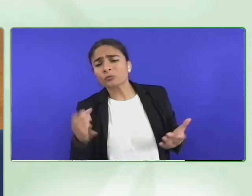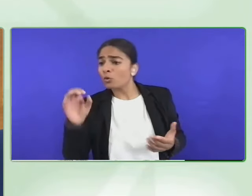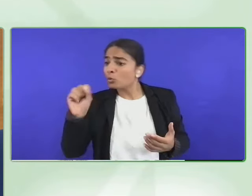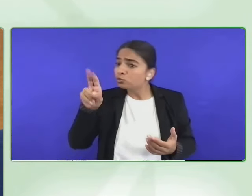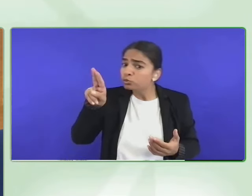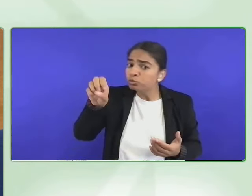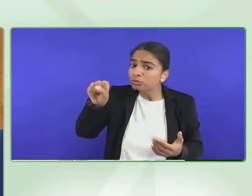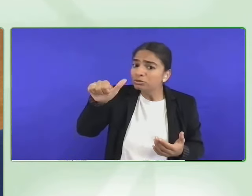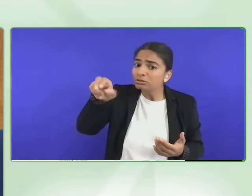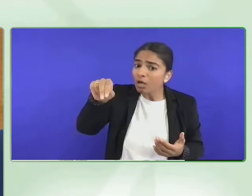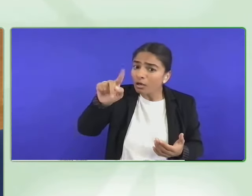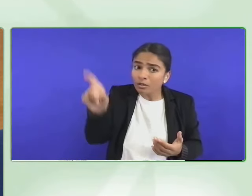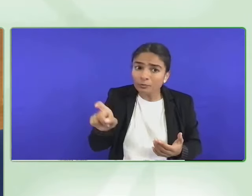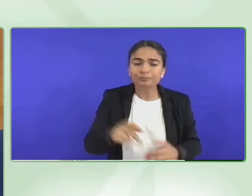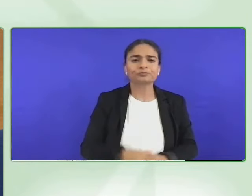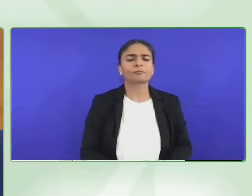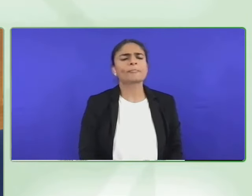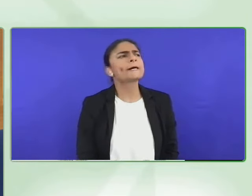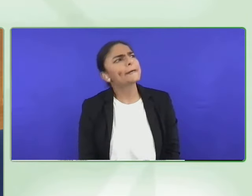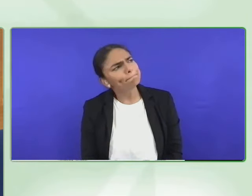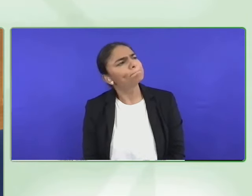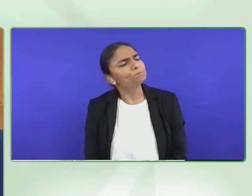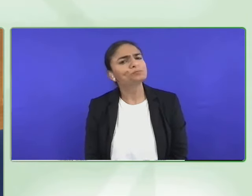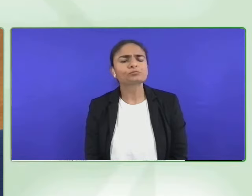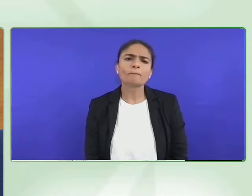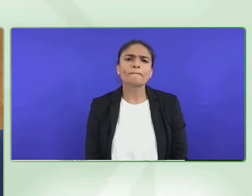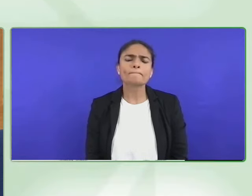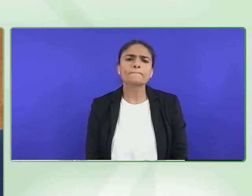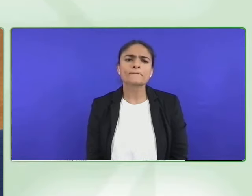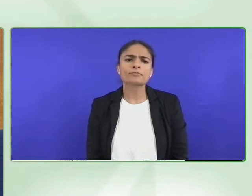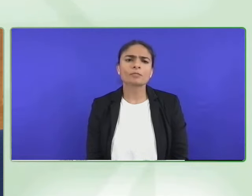deployment is the discomfort of people without disability.